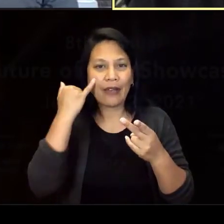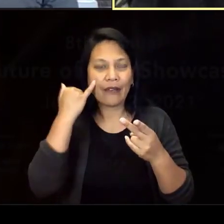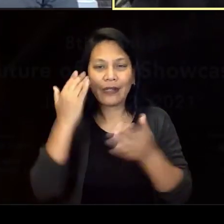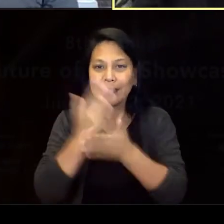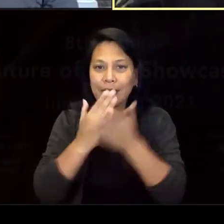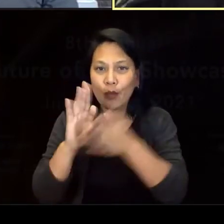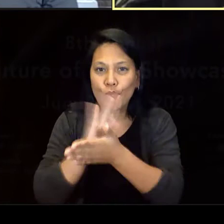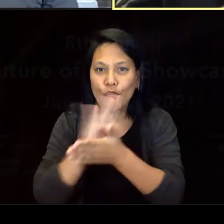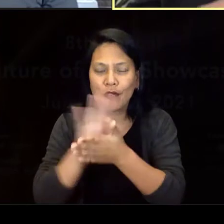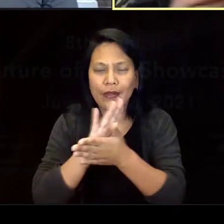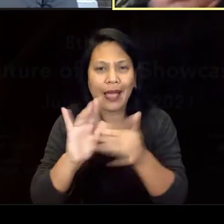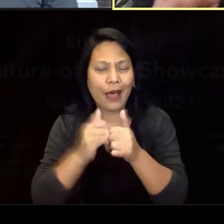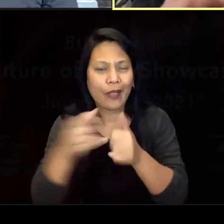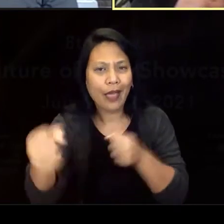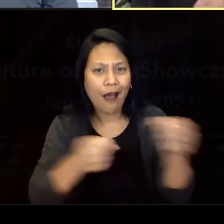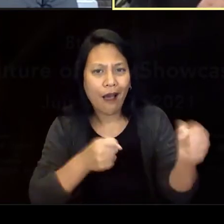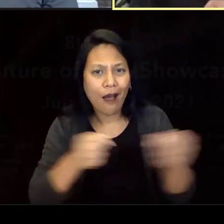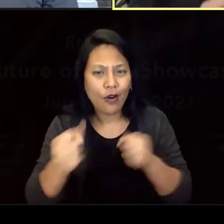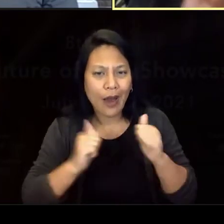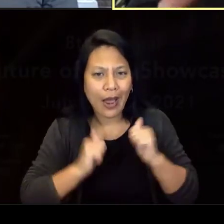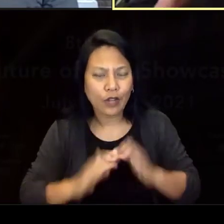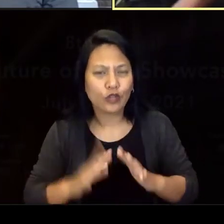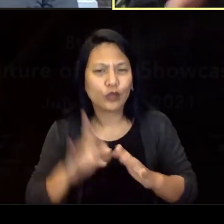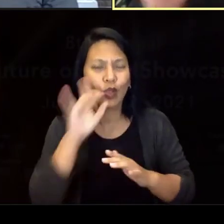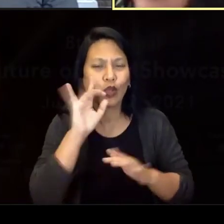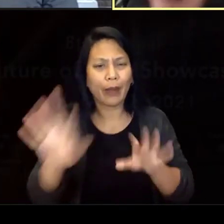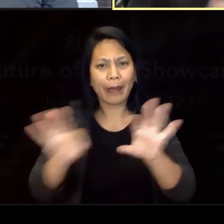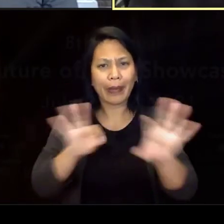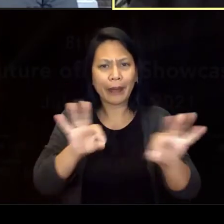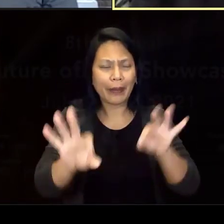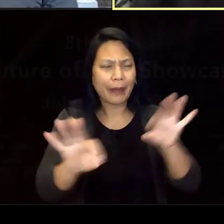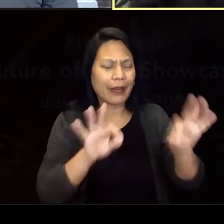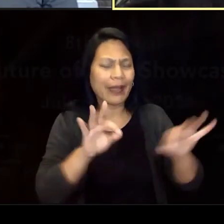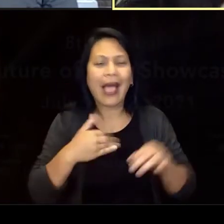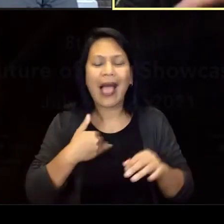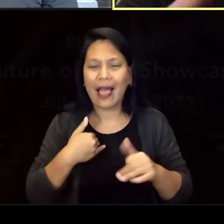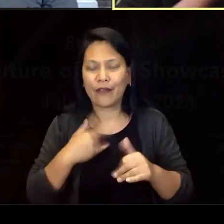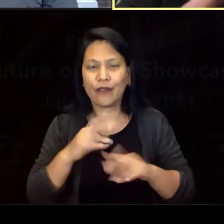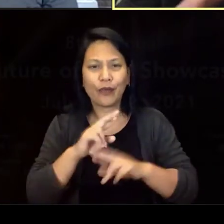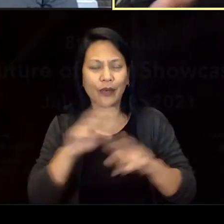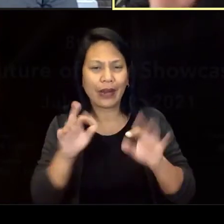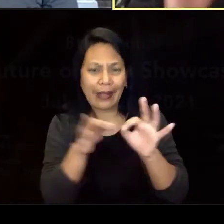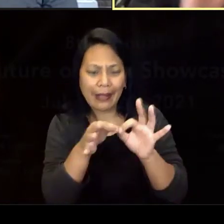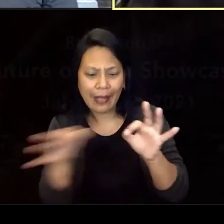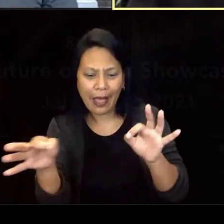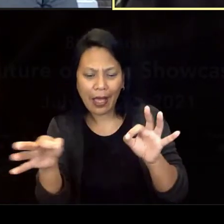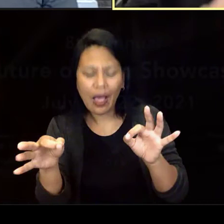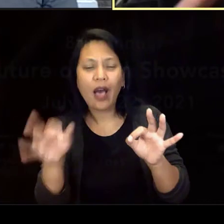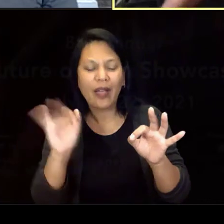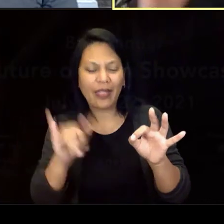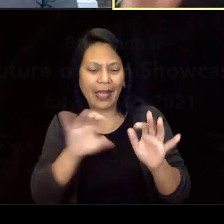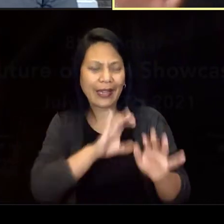So, you know, there are little lines that say like this is a non-binary character, we prefer